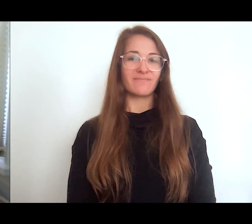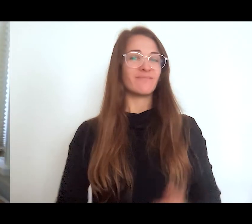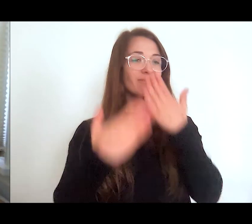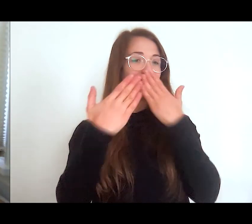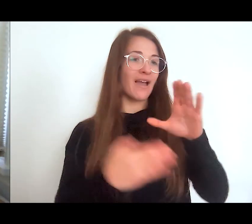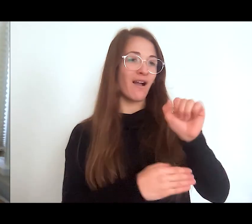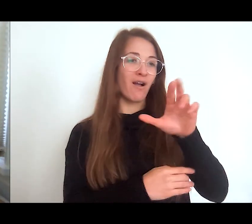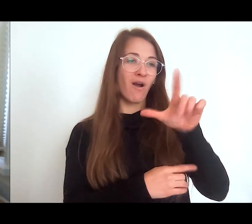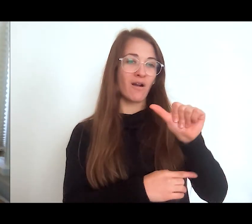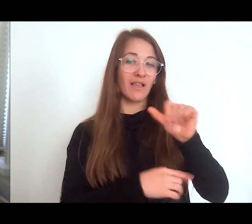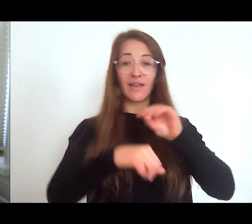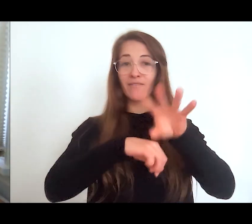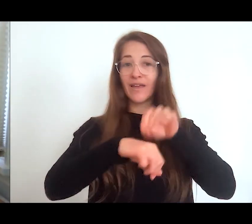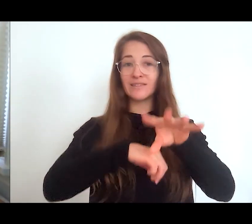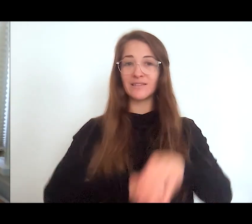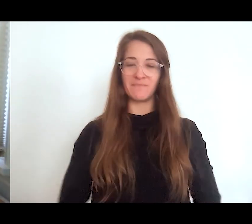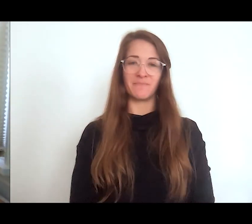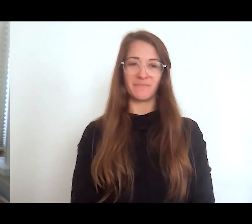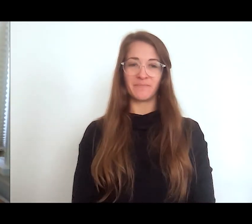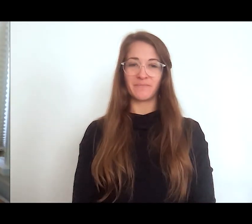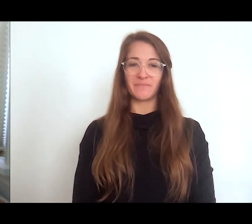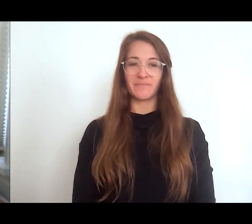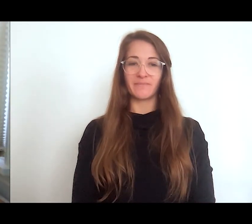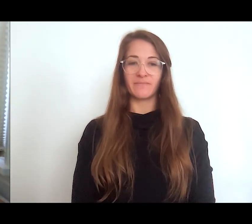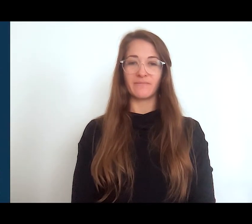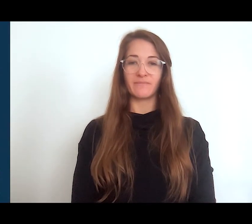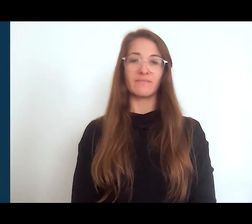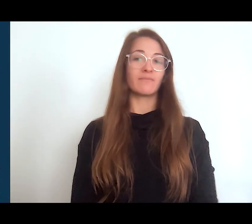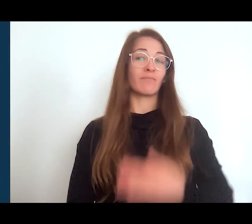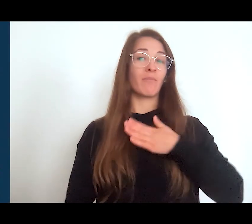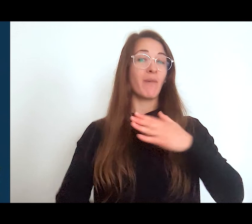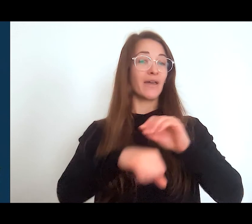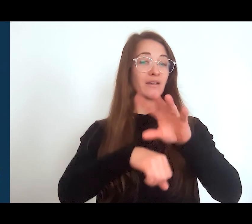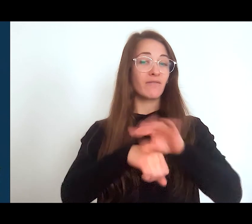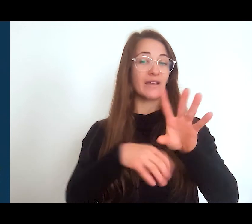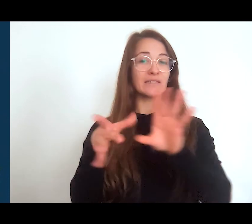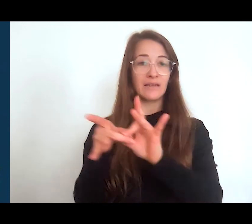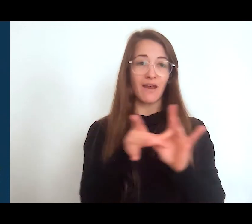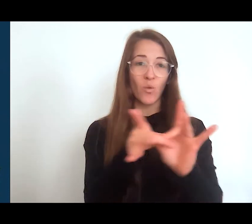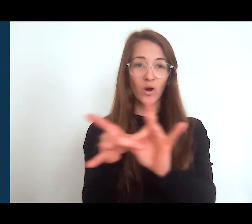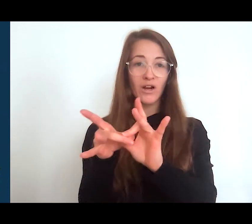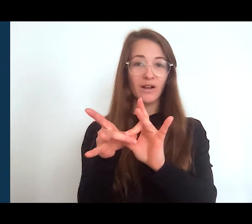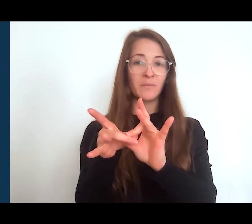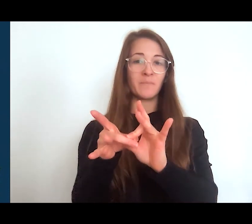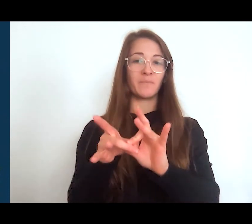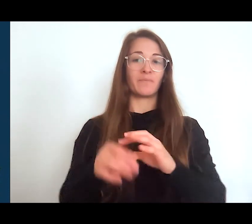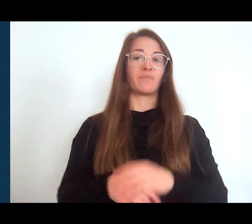THANK YOU. CARLA, A PIECE OF ADVICE? MY ADVICE WOULD BE TO